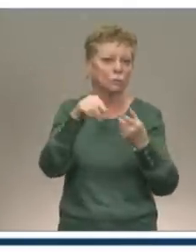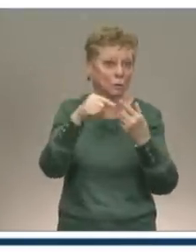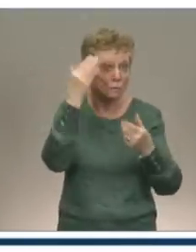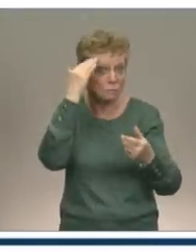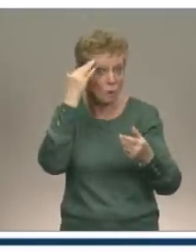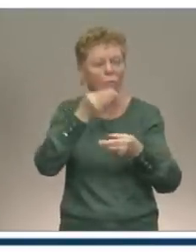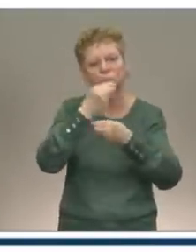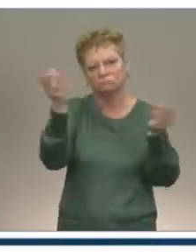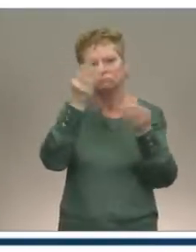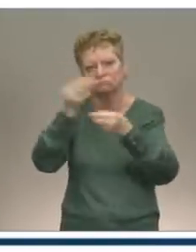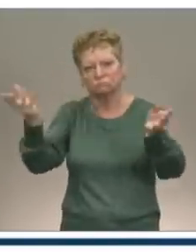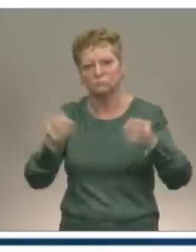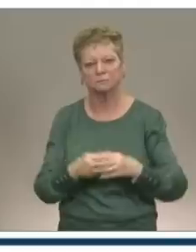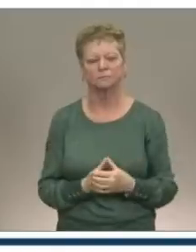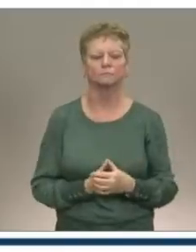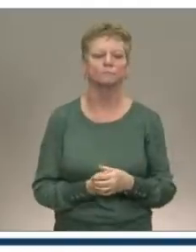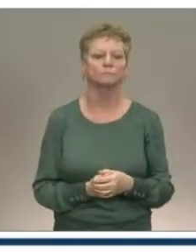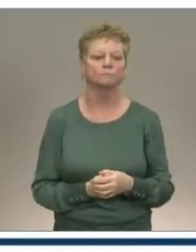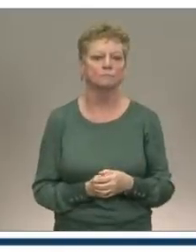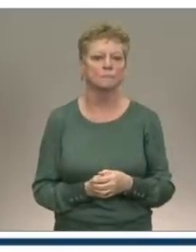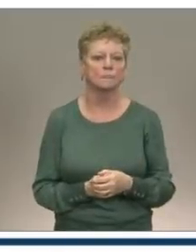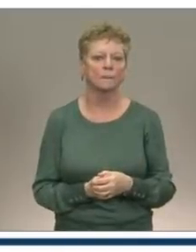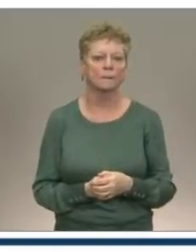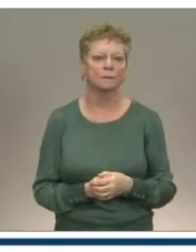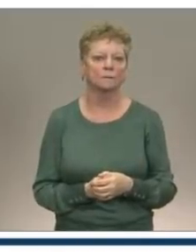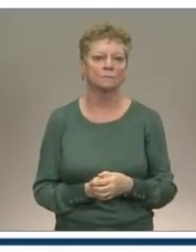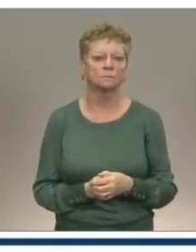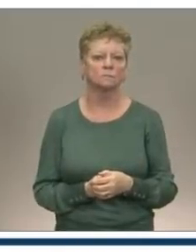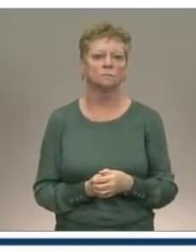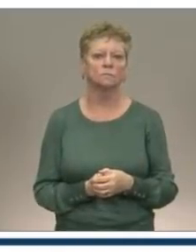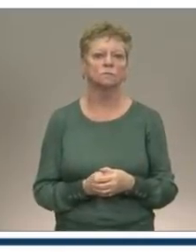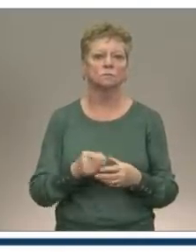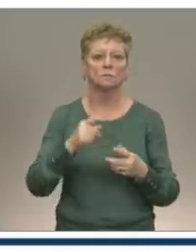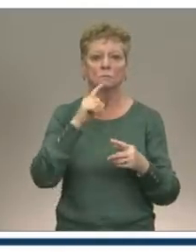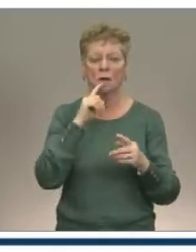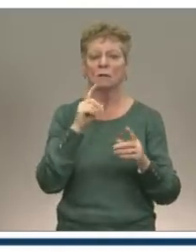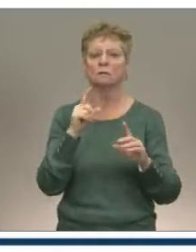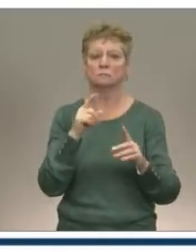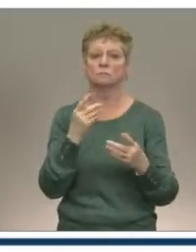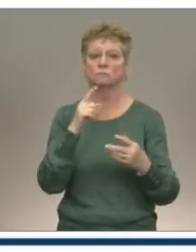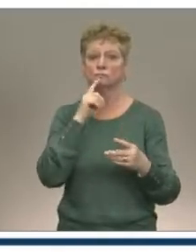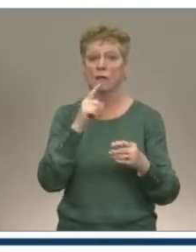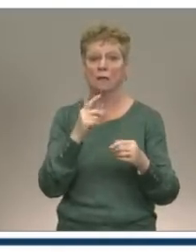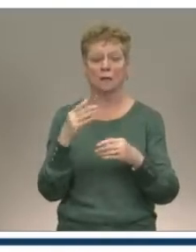but i do want to emphasize that the strong recommendation from public health is to get an